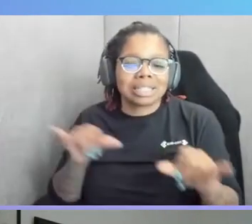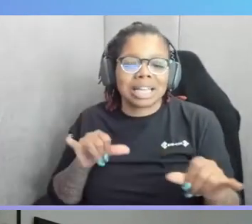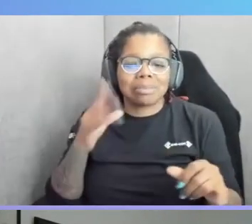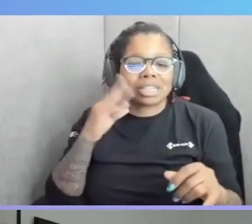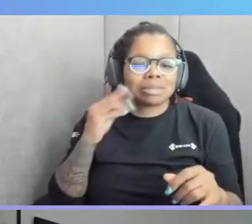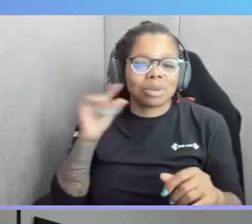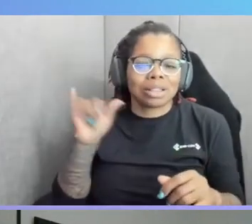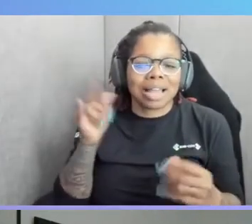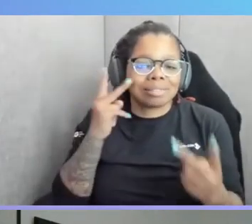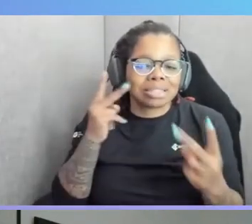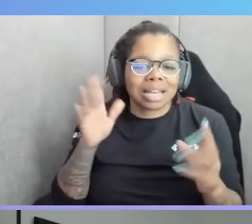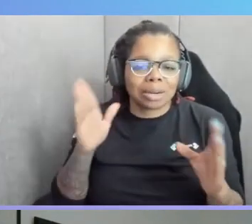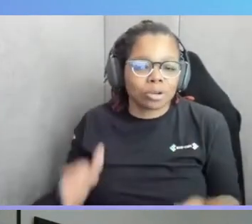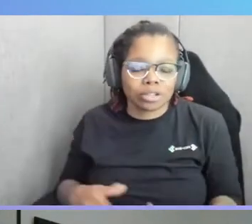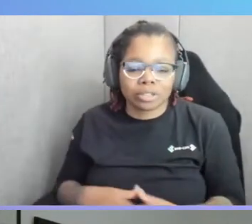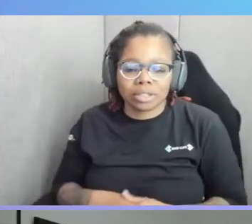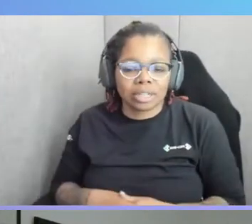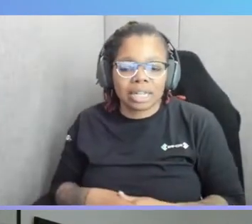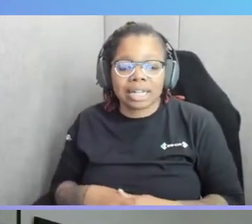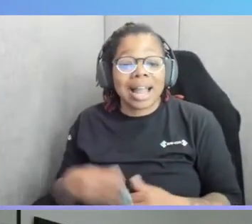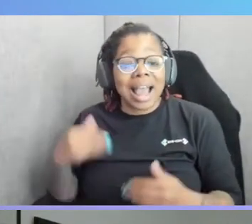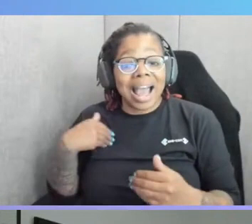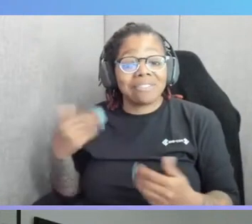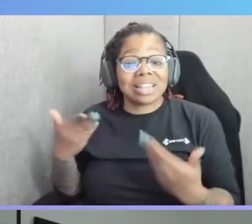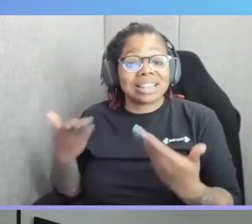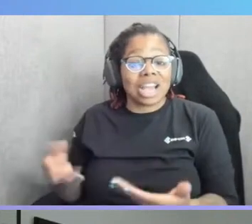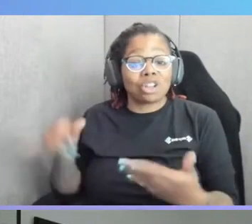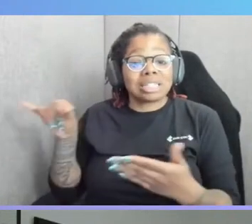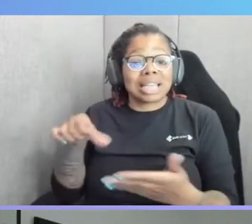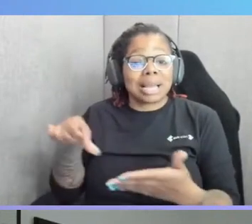has sight having it on the same page would give the reader the